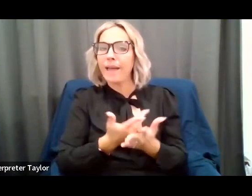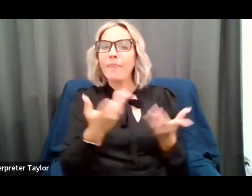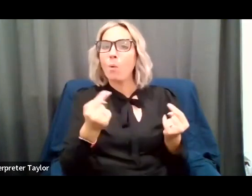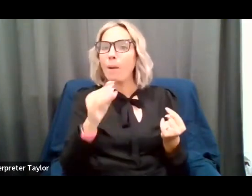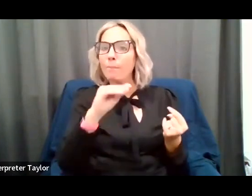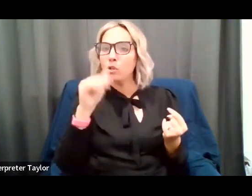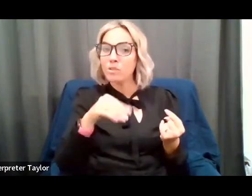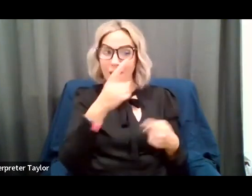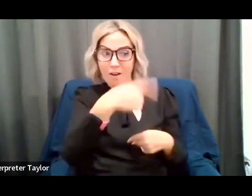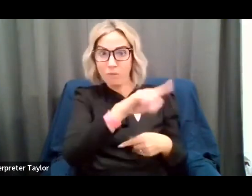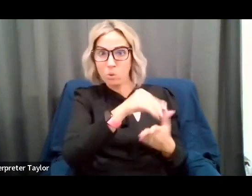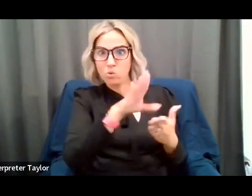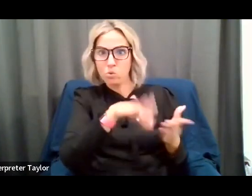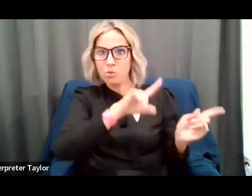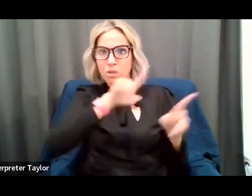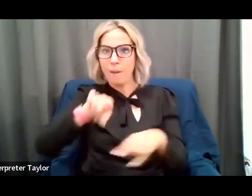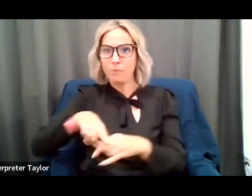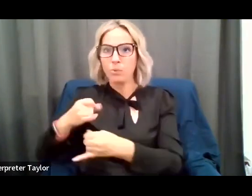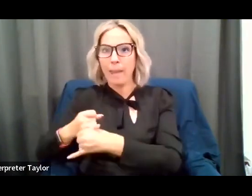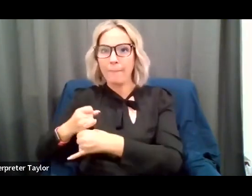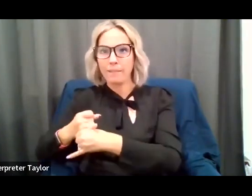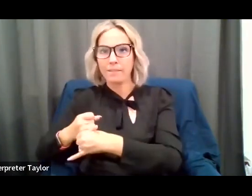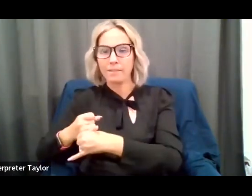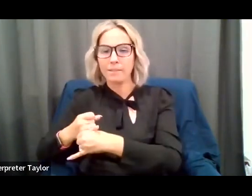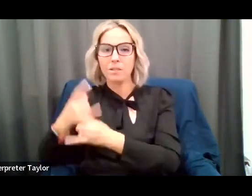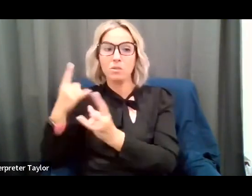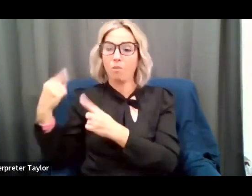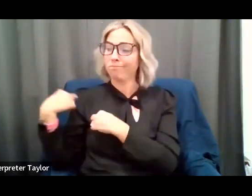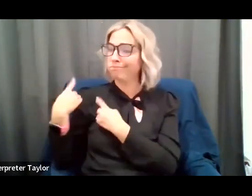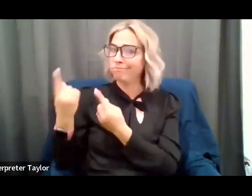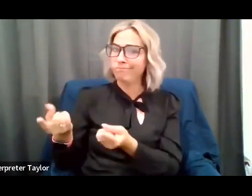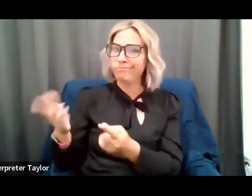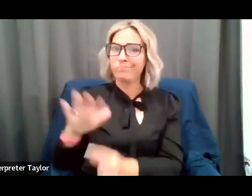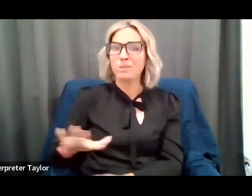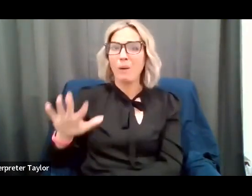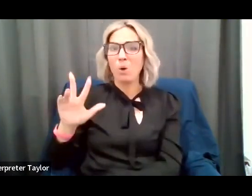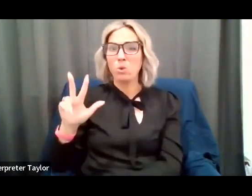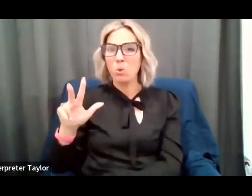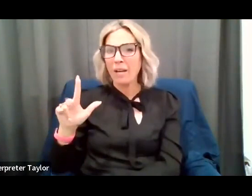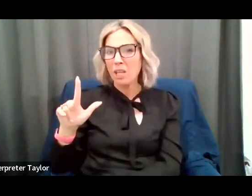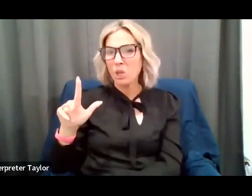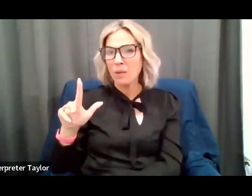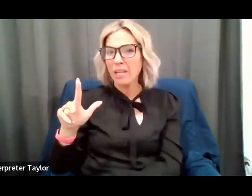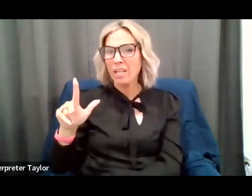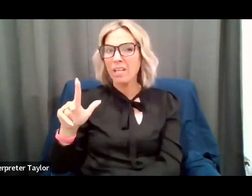of those students come to our campus. So historically it's about 23 to 25%